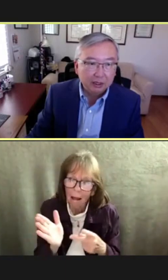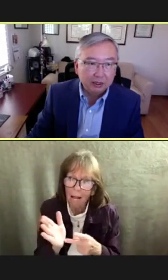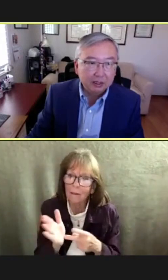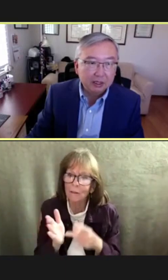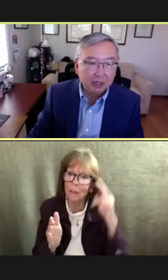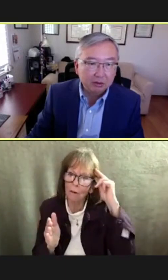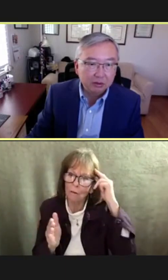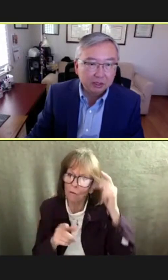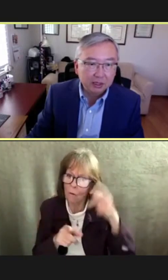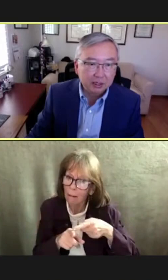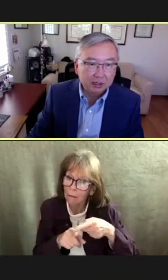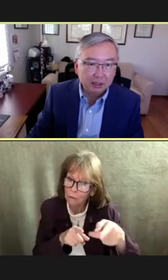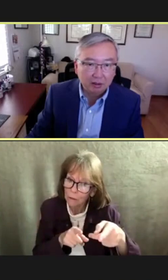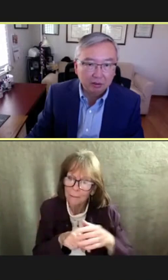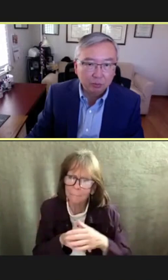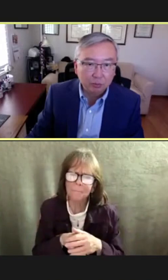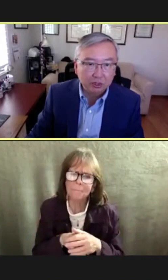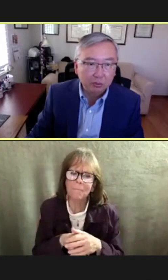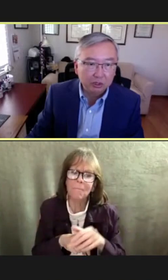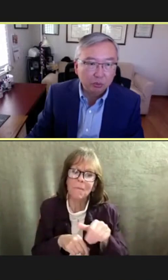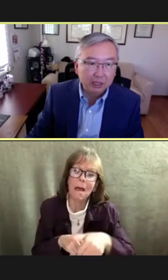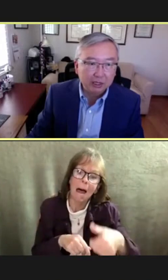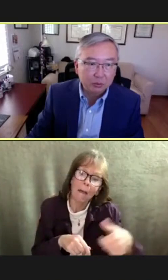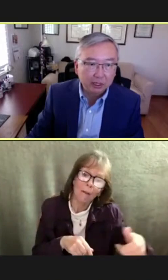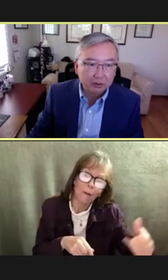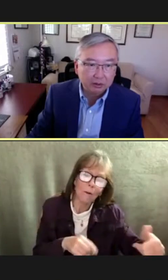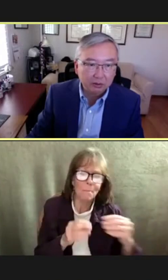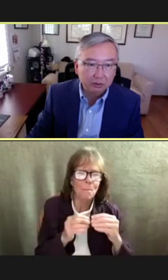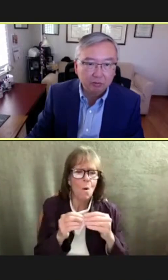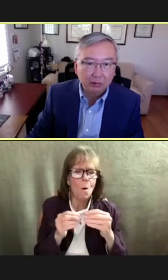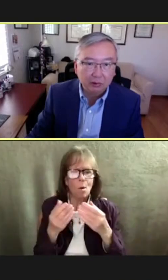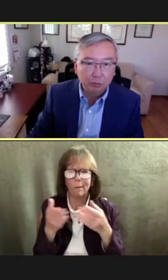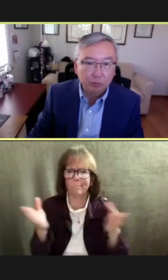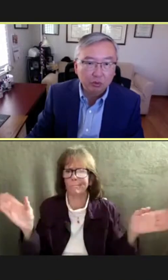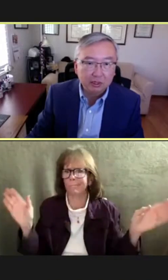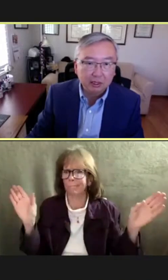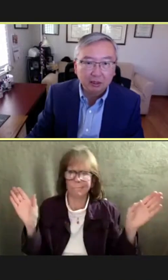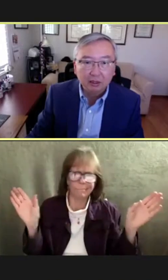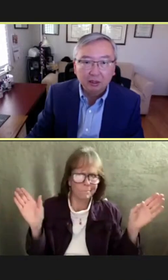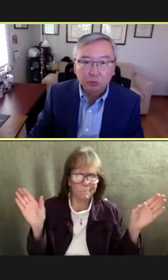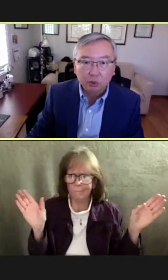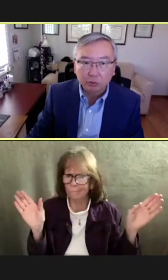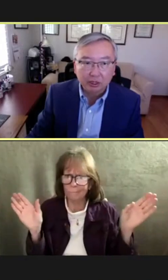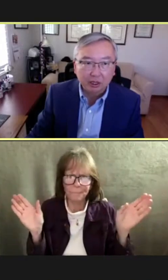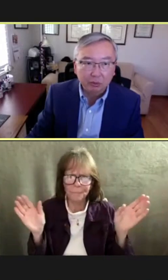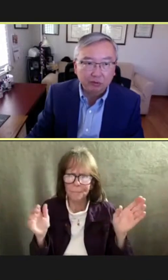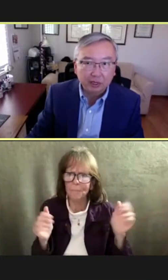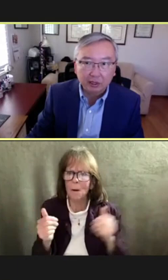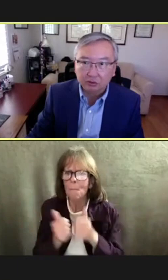And then the other studies are pretty much widespread to mostly primary care providers.